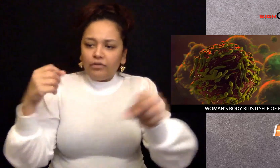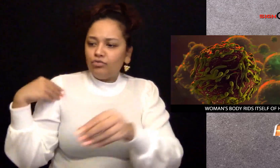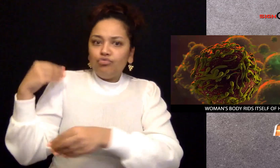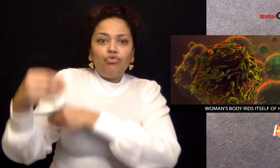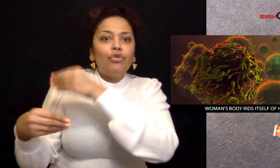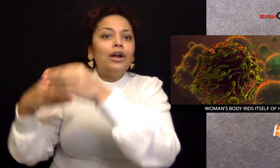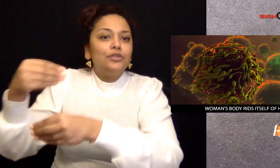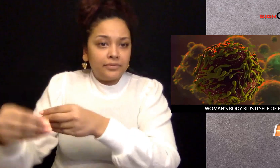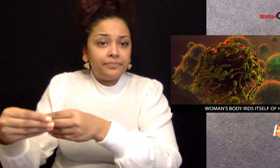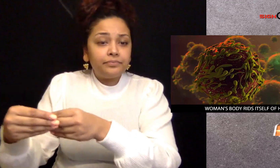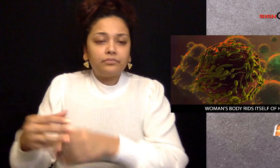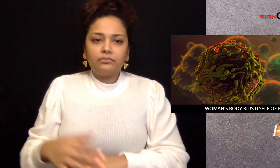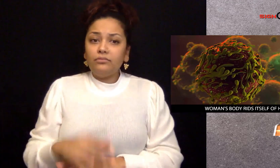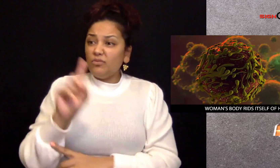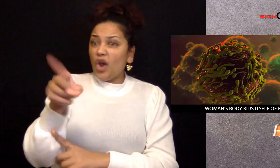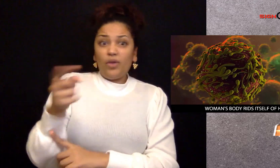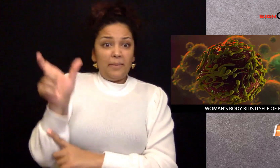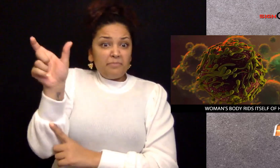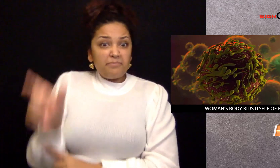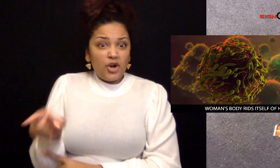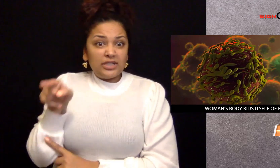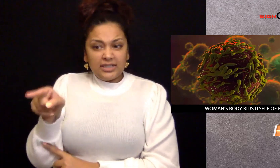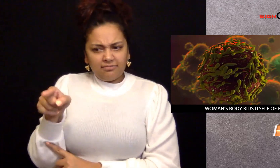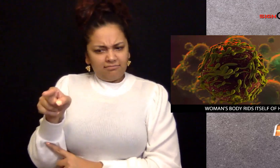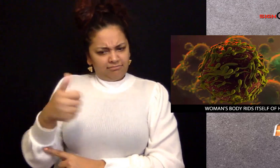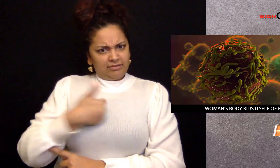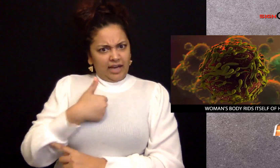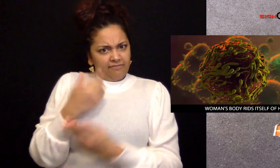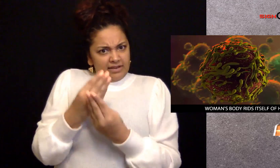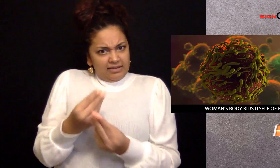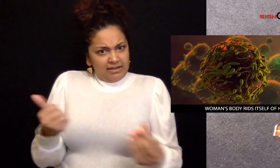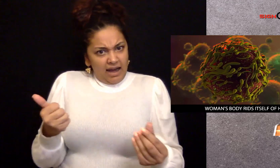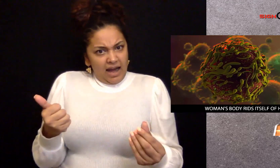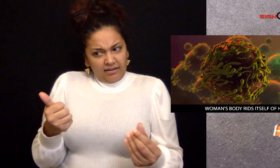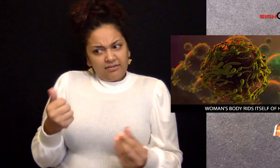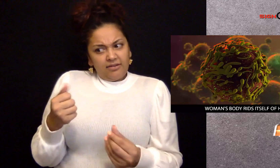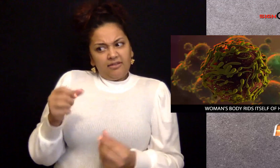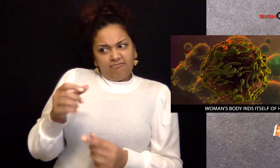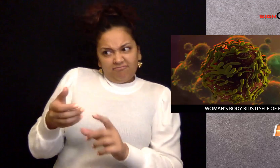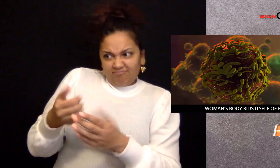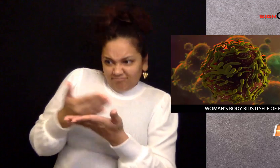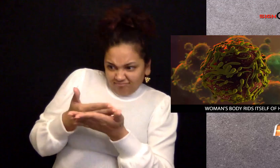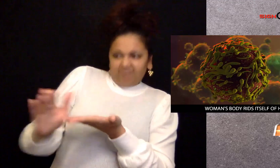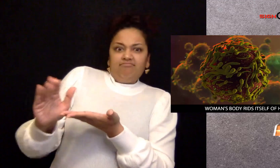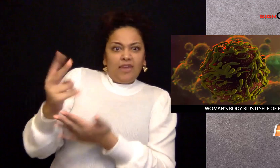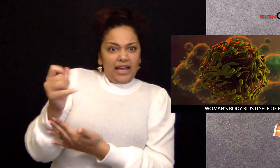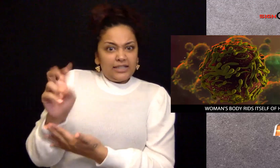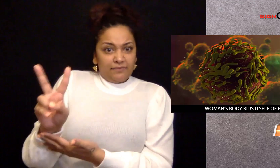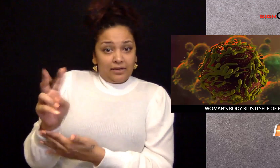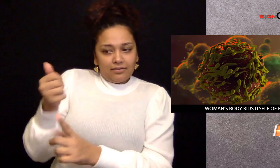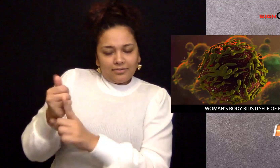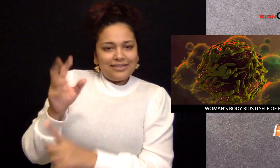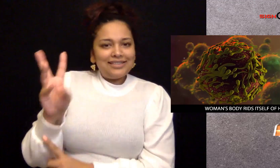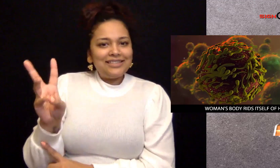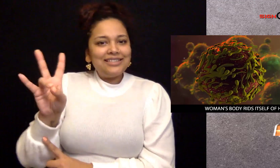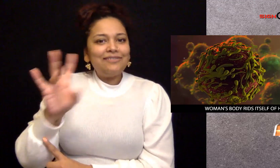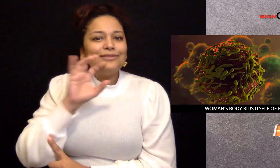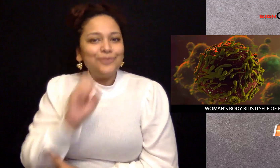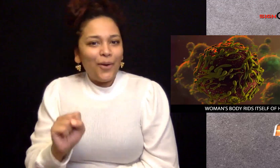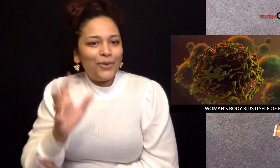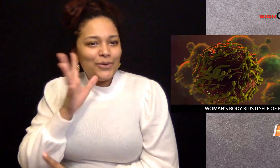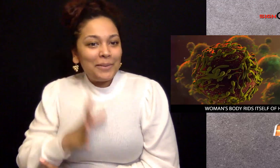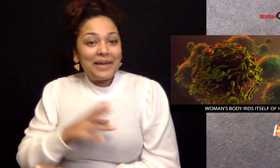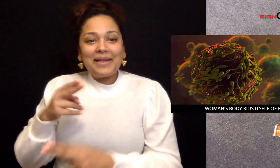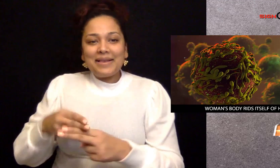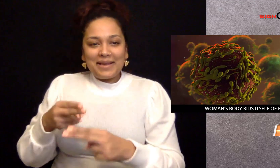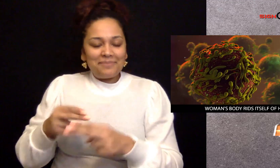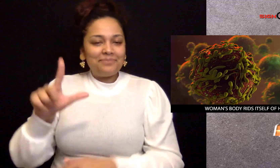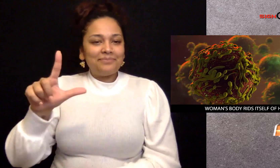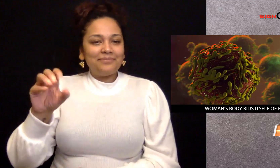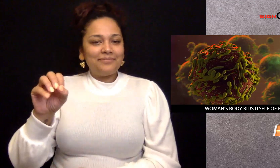free generation the only other patient to self heal of HIV was a 67-year-old woman named